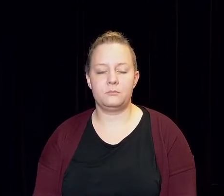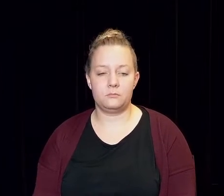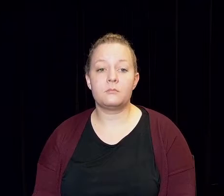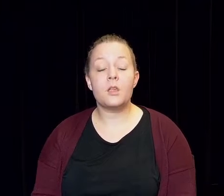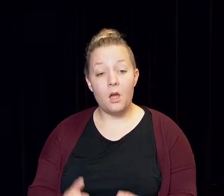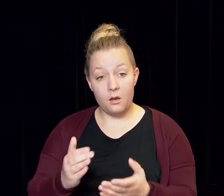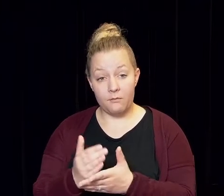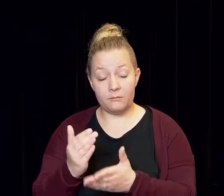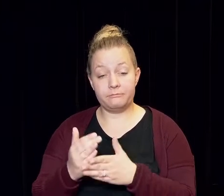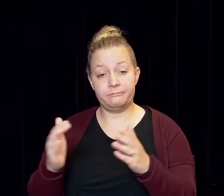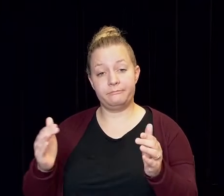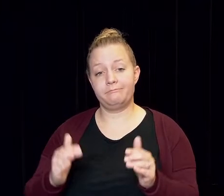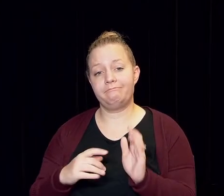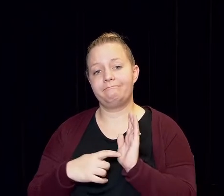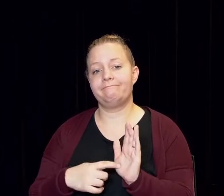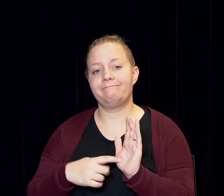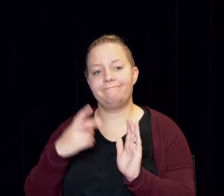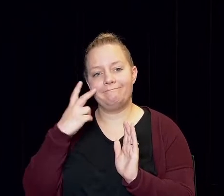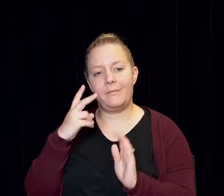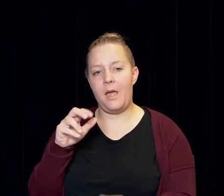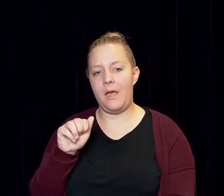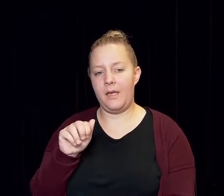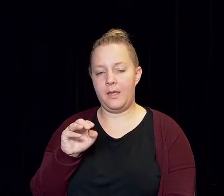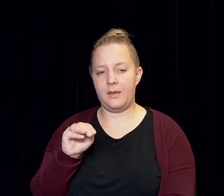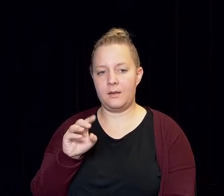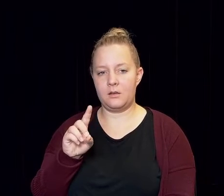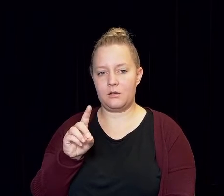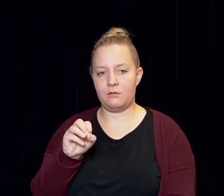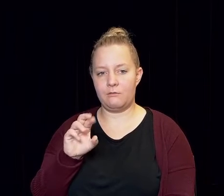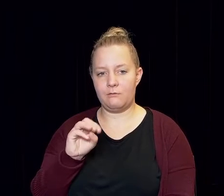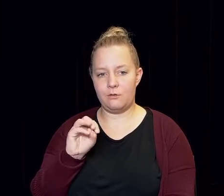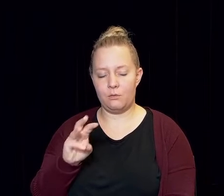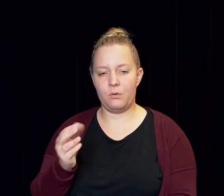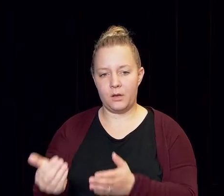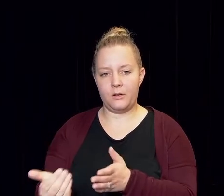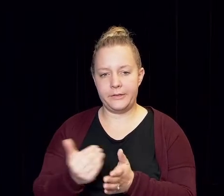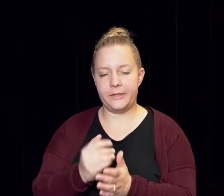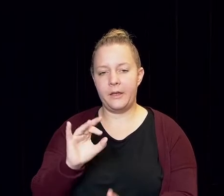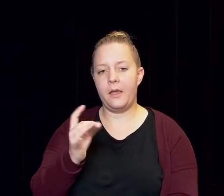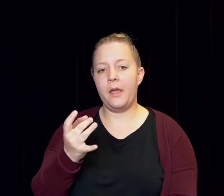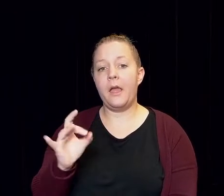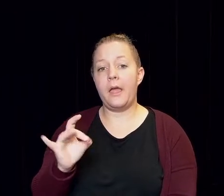next example that we're going to see is Andrew earns $18 per hour for mowing lawns. Is the money